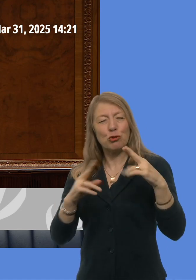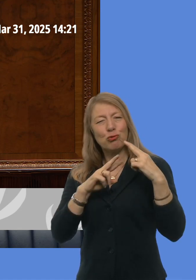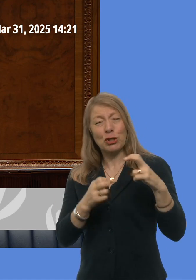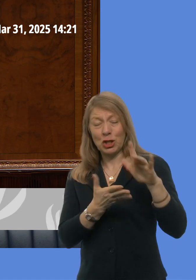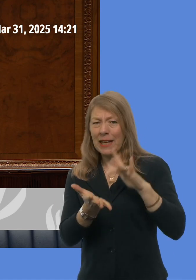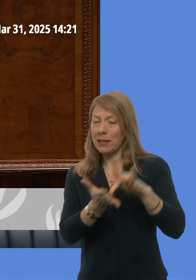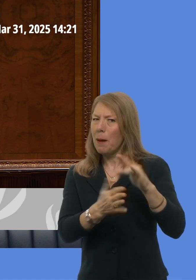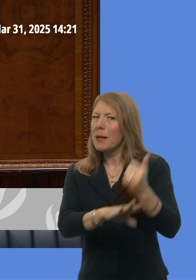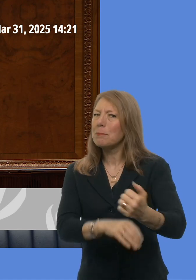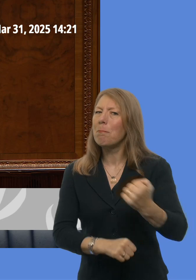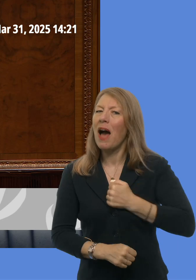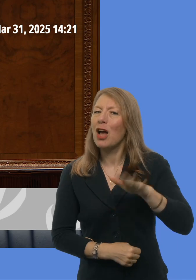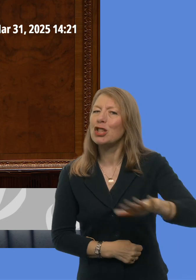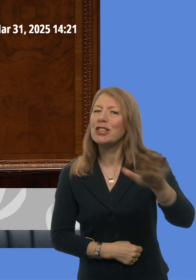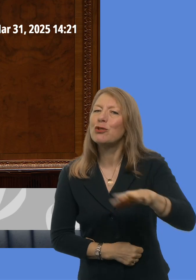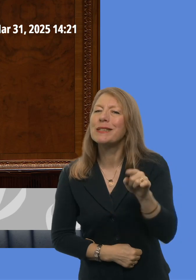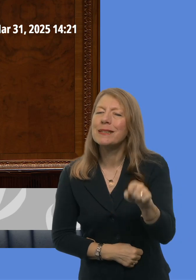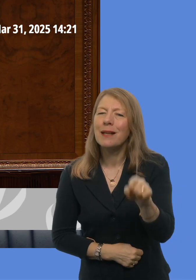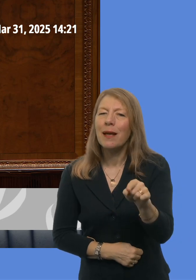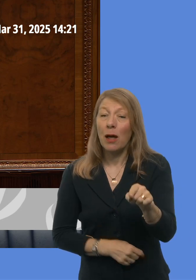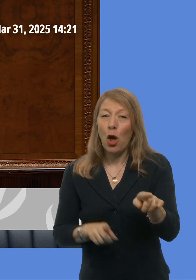most secure data link between the UK and America?